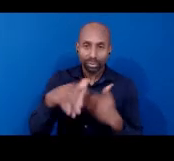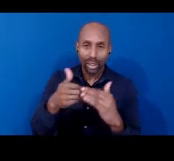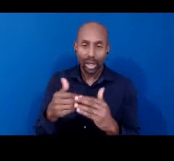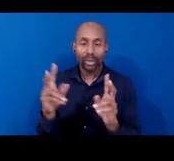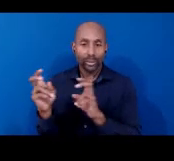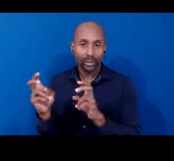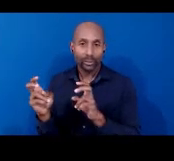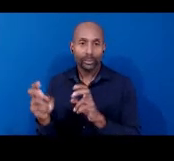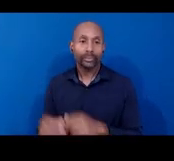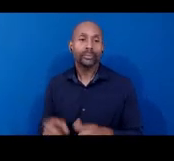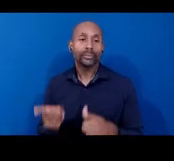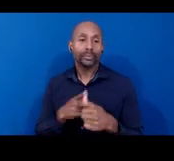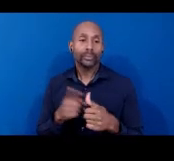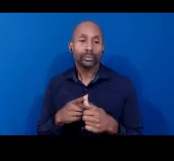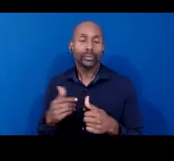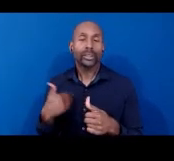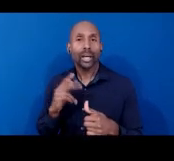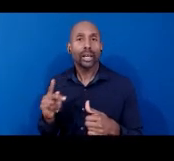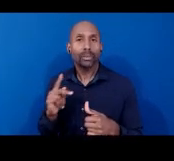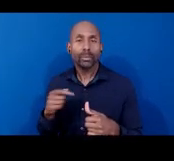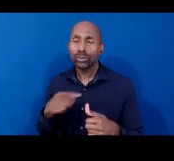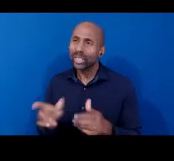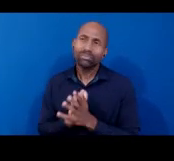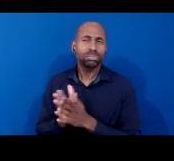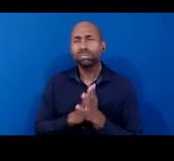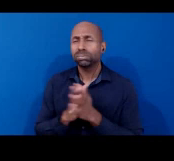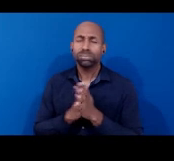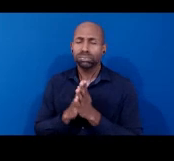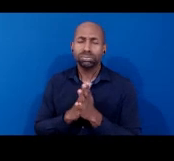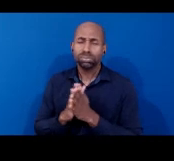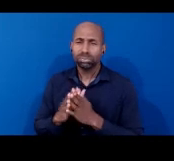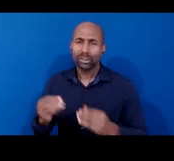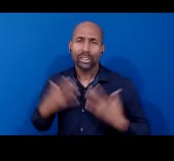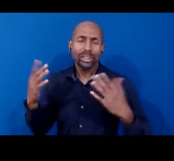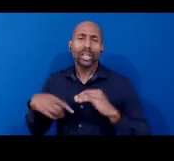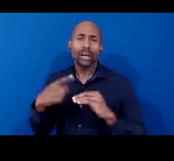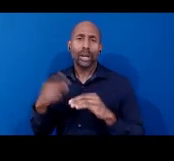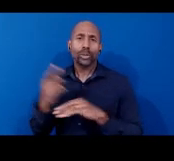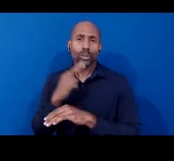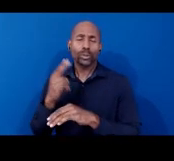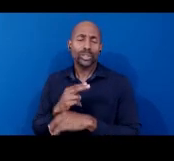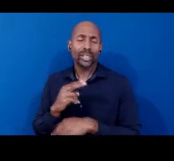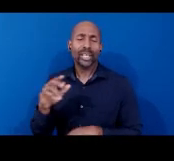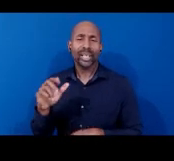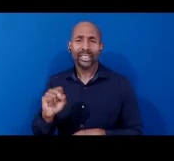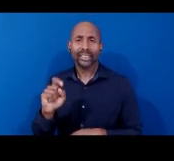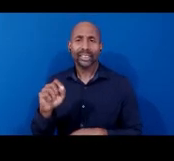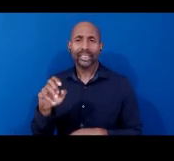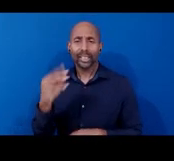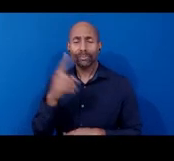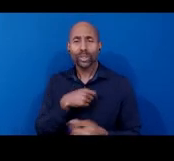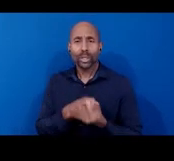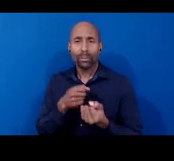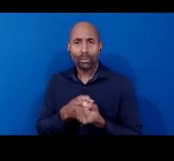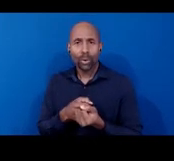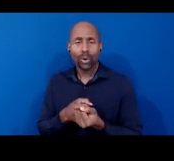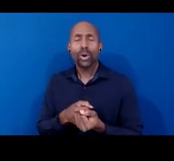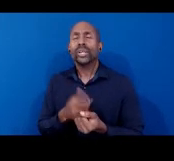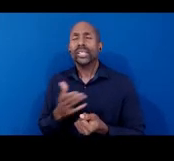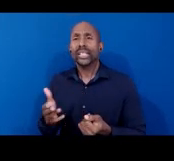One that young people were fired up and excited about leveraging STEM to support or to kind of address things in their local